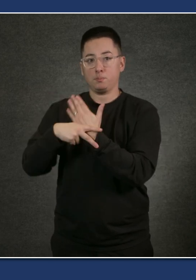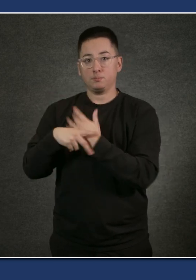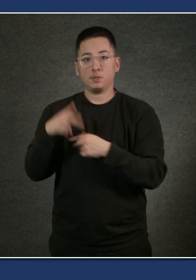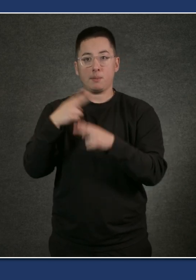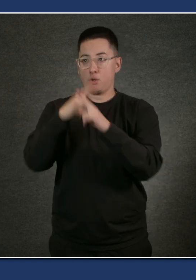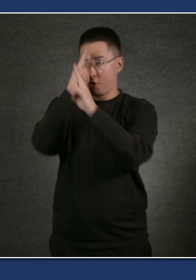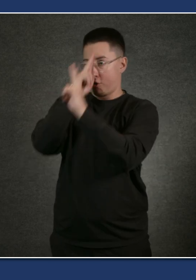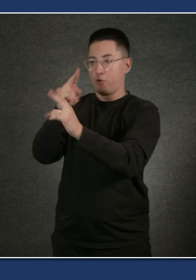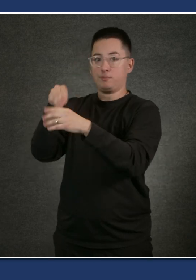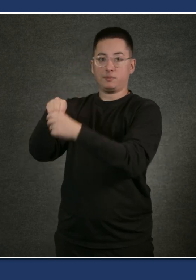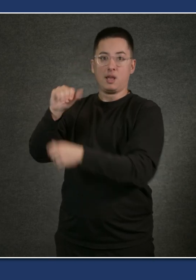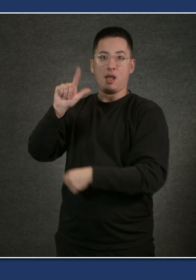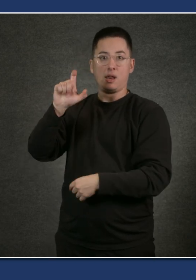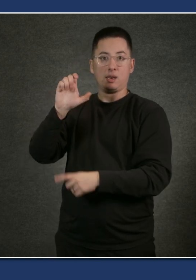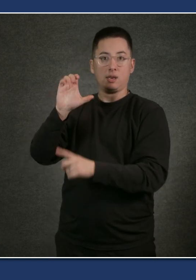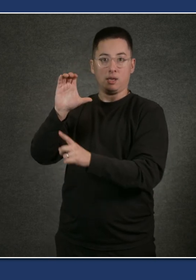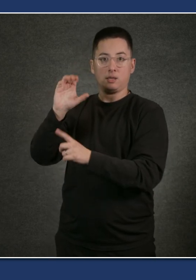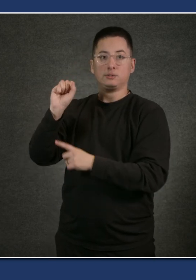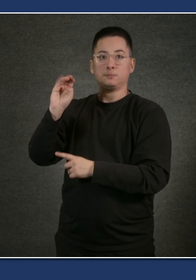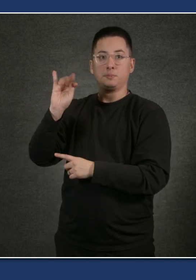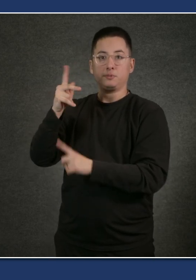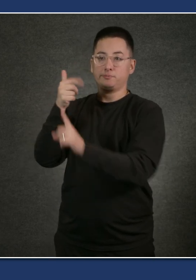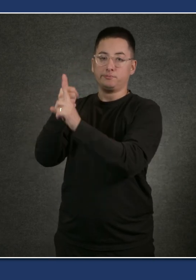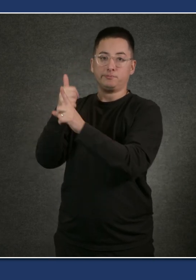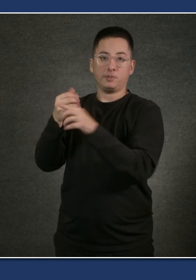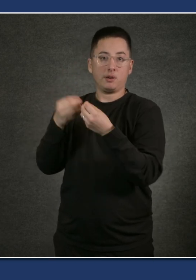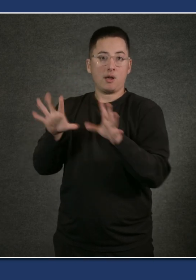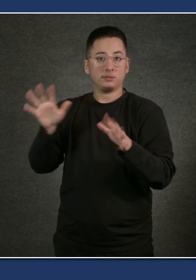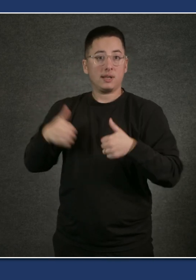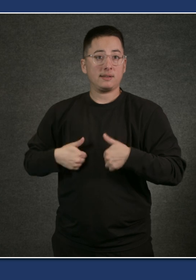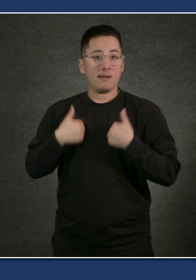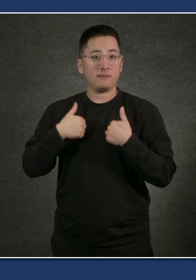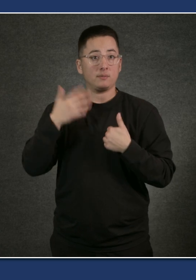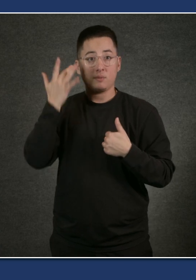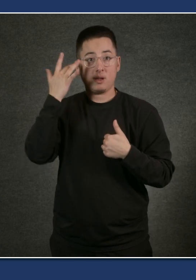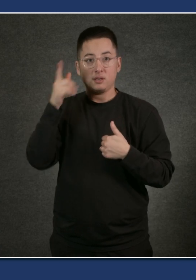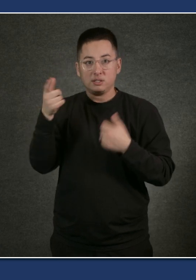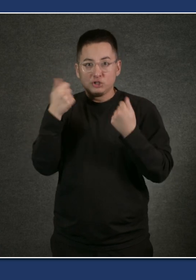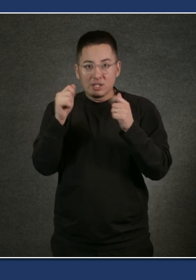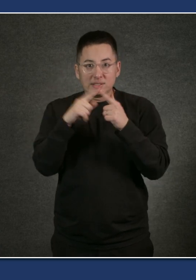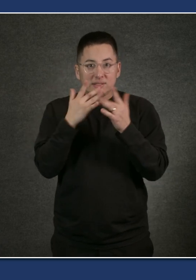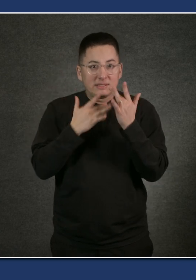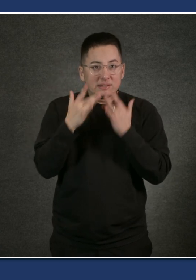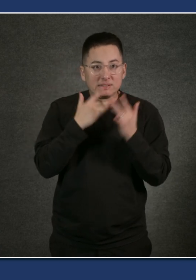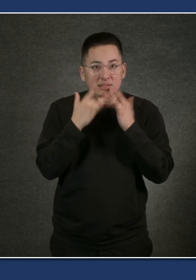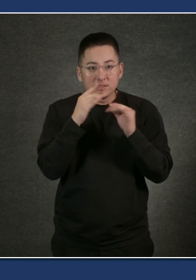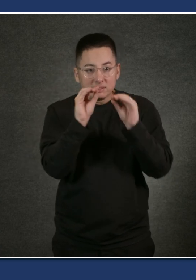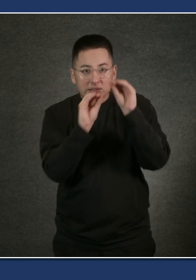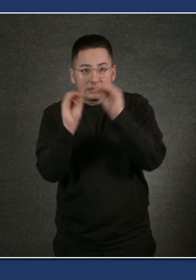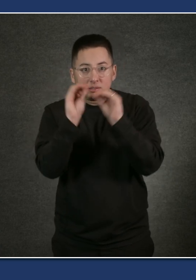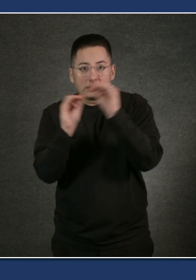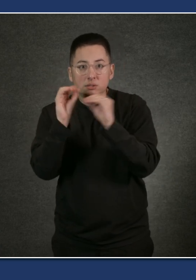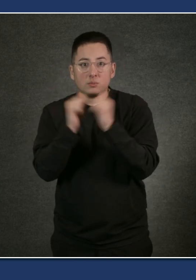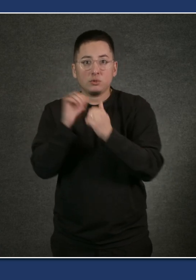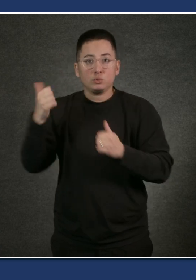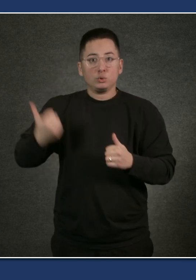who tragically lost his life after rationing insulin because he couldn't afford the price tag.